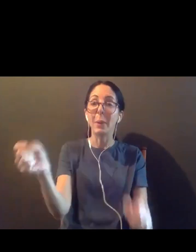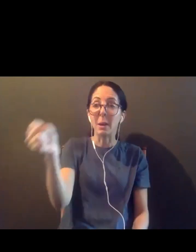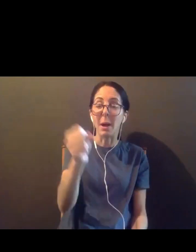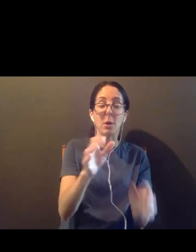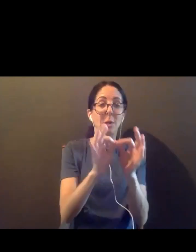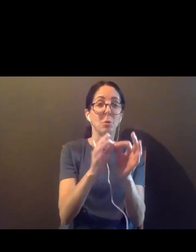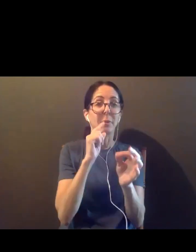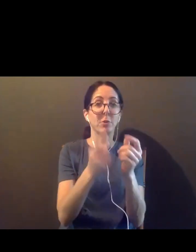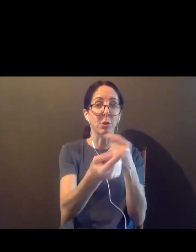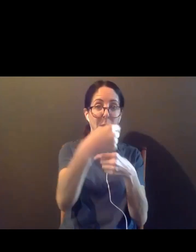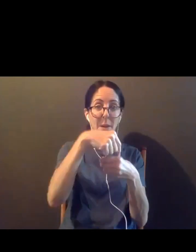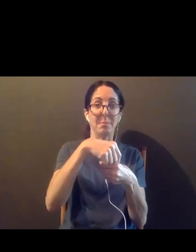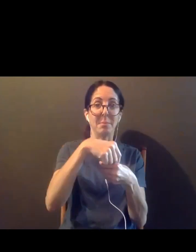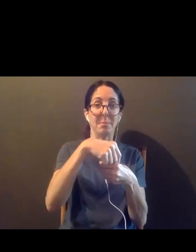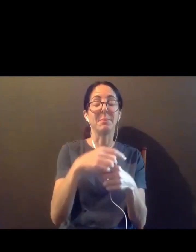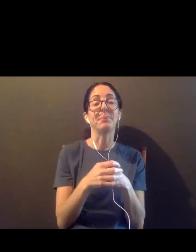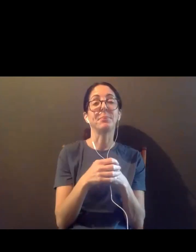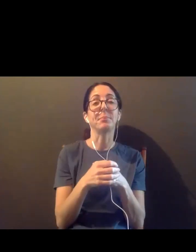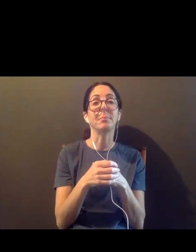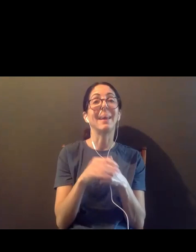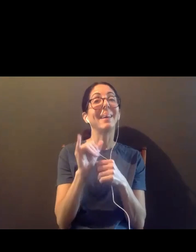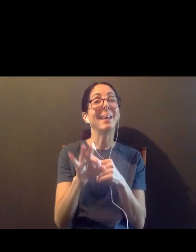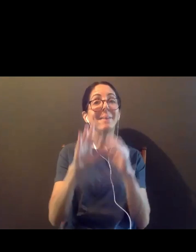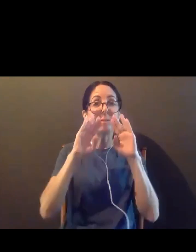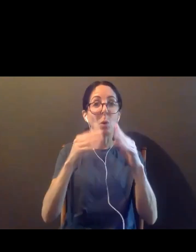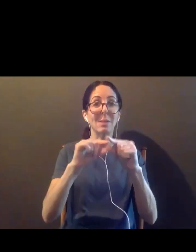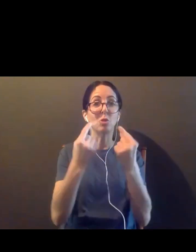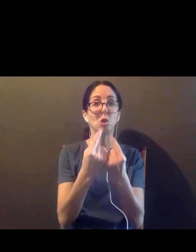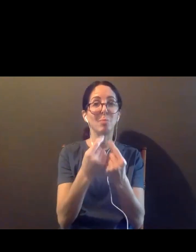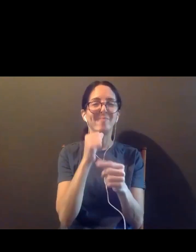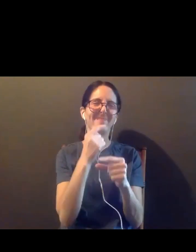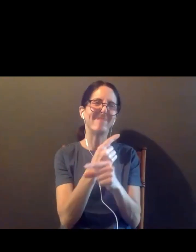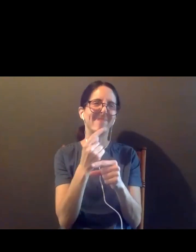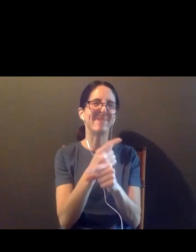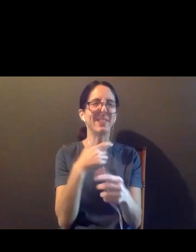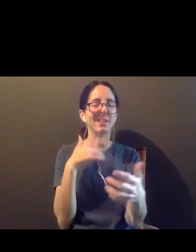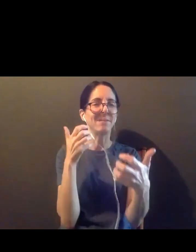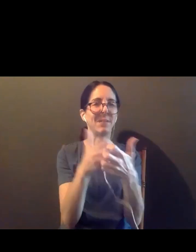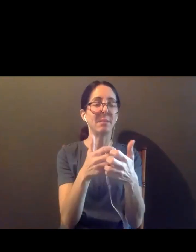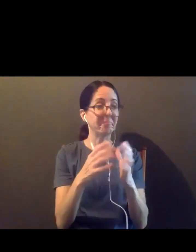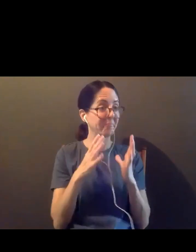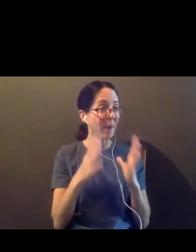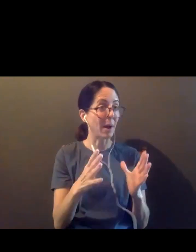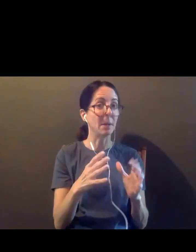If participating in a focus group isn't for you, is there another way we can honour your voice and opinions?